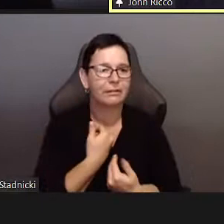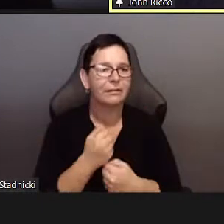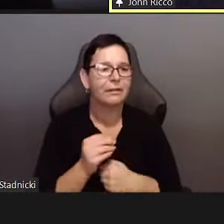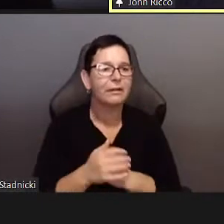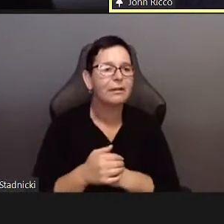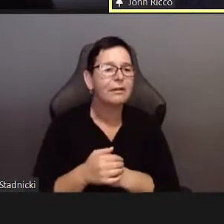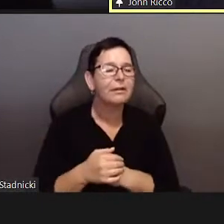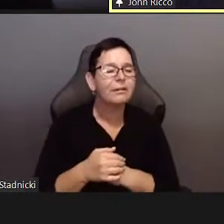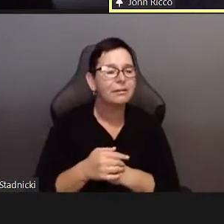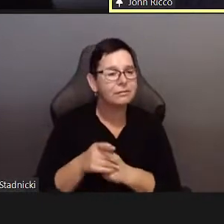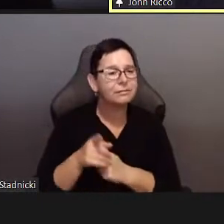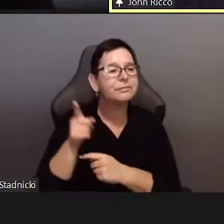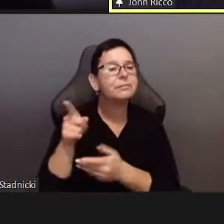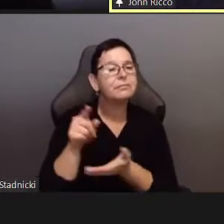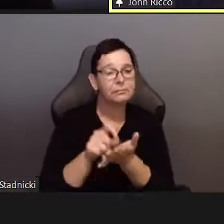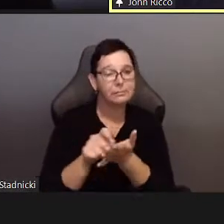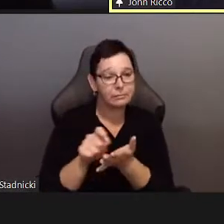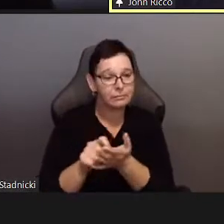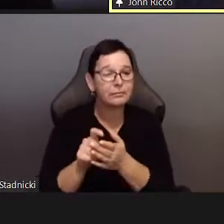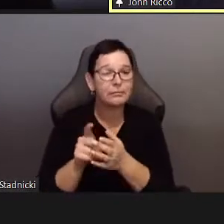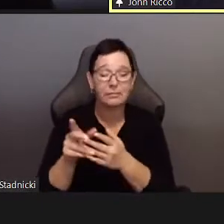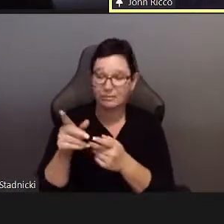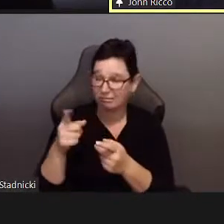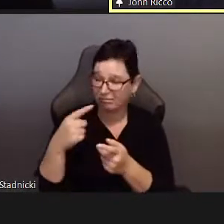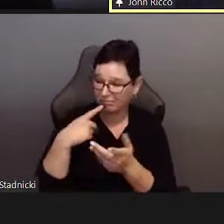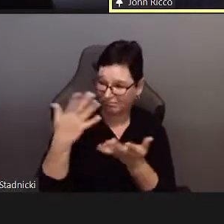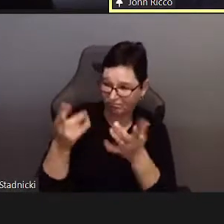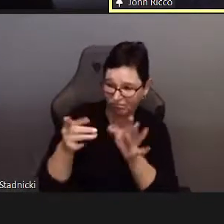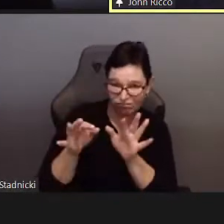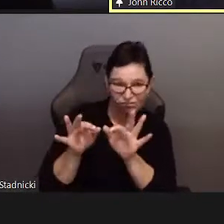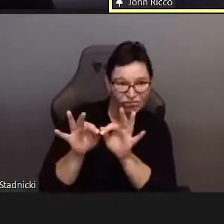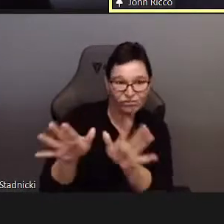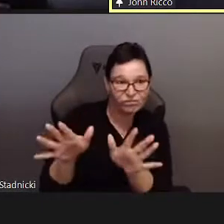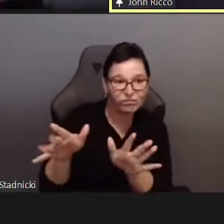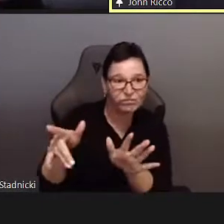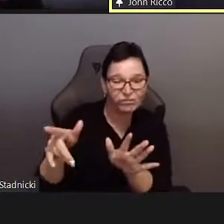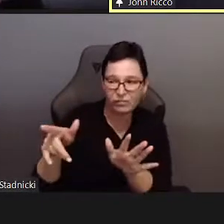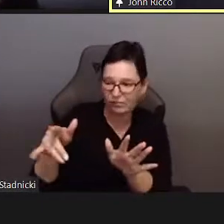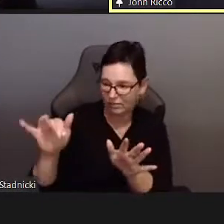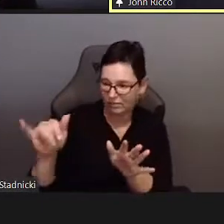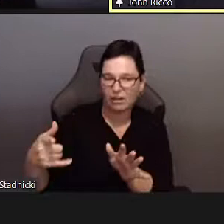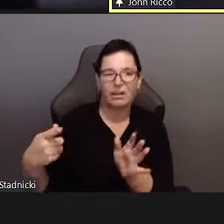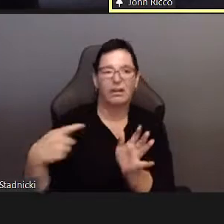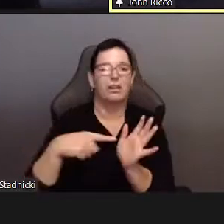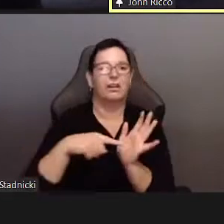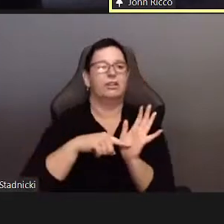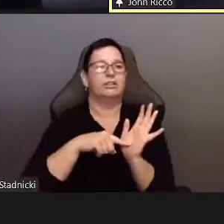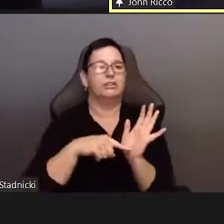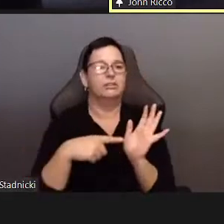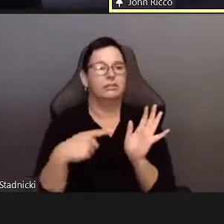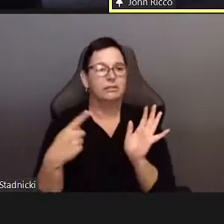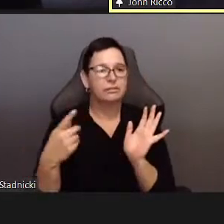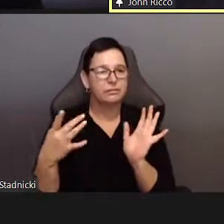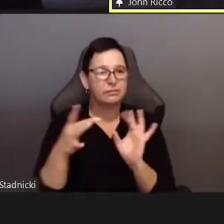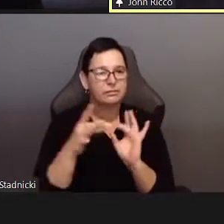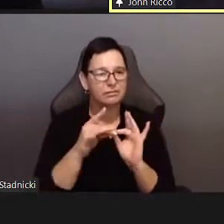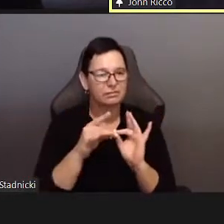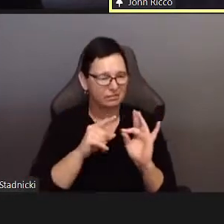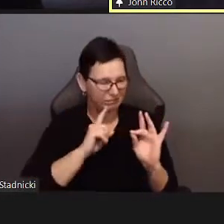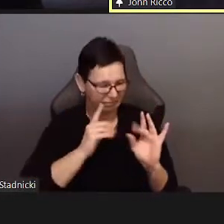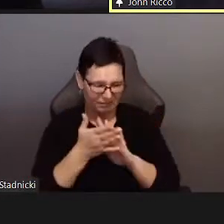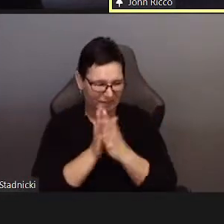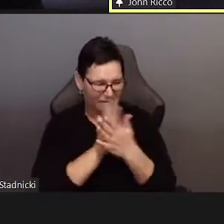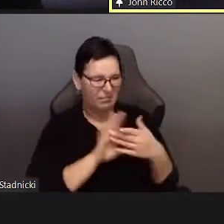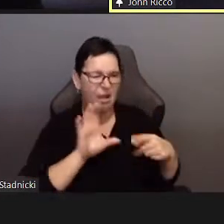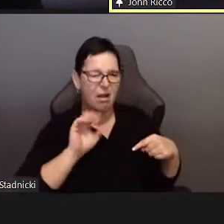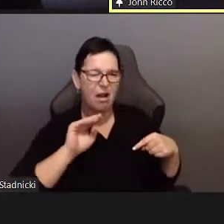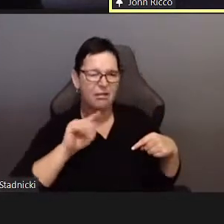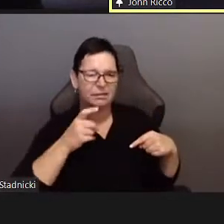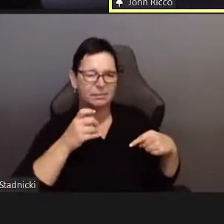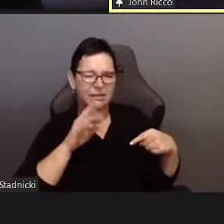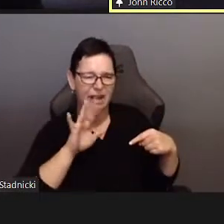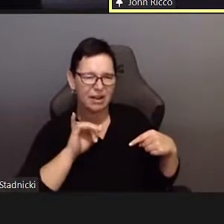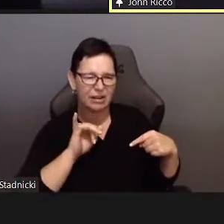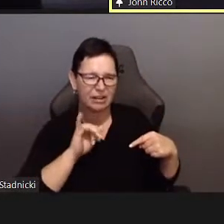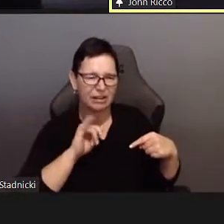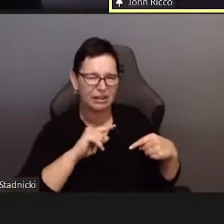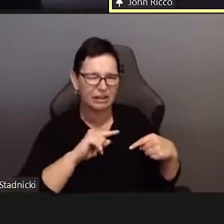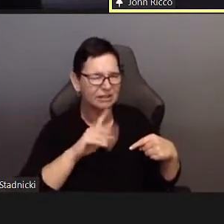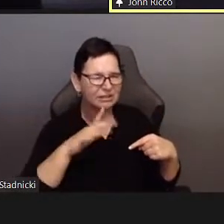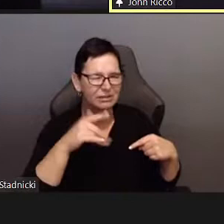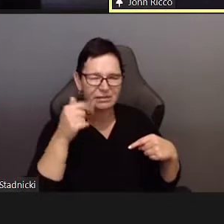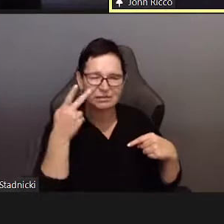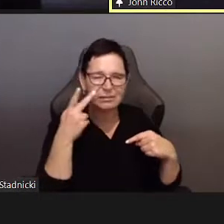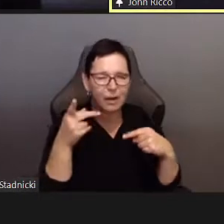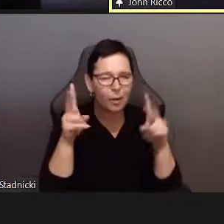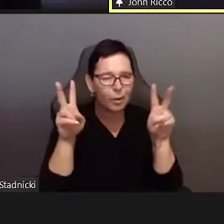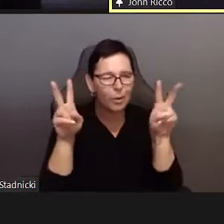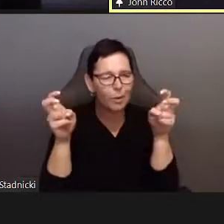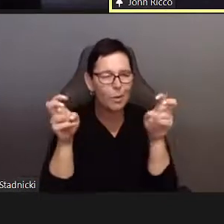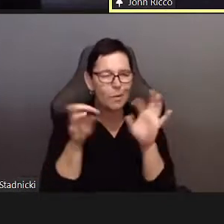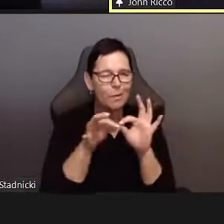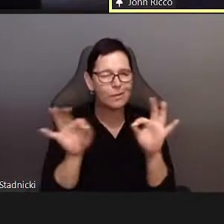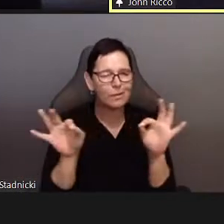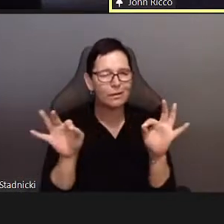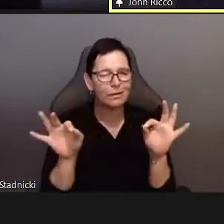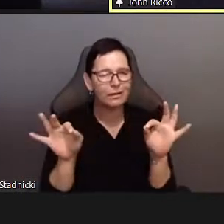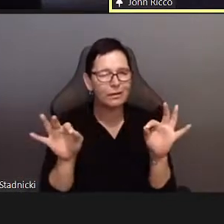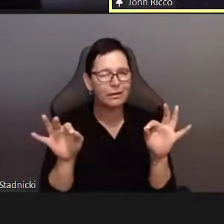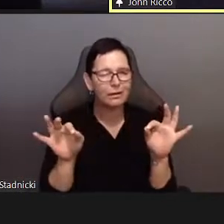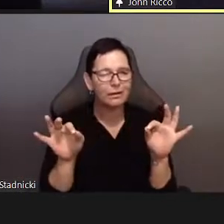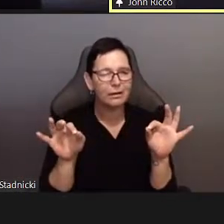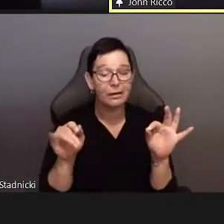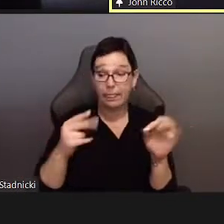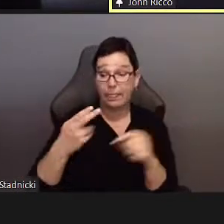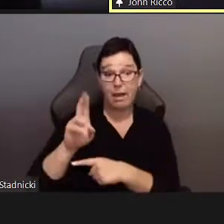And yet, in such a way that at a certain point the other becomes curiously irrelevant.